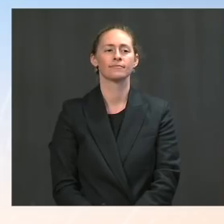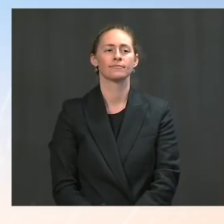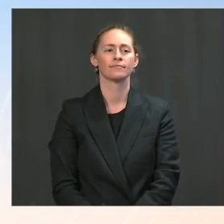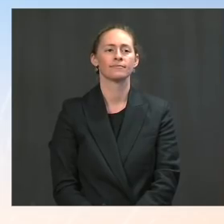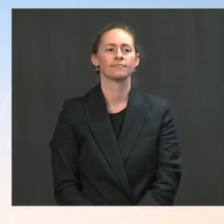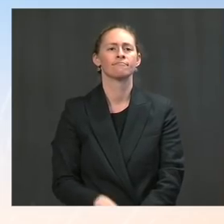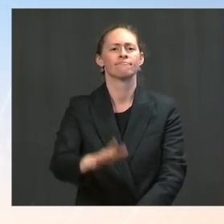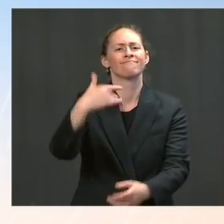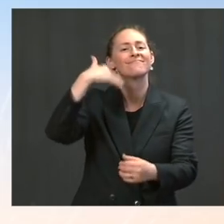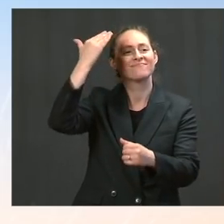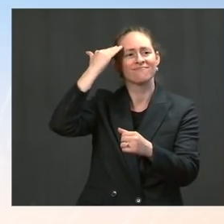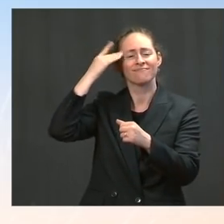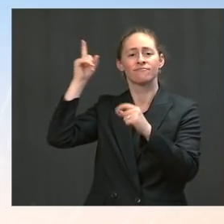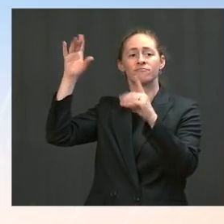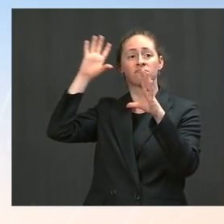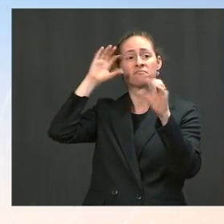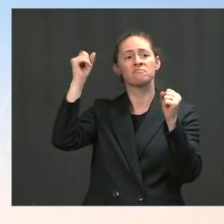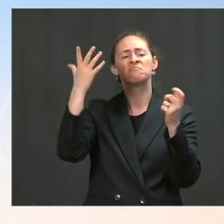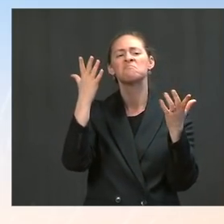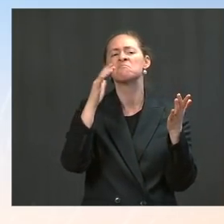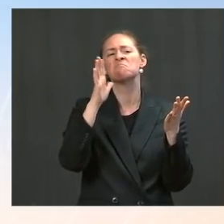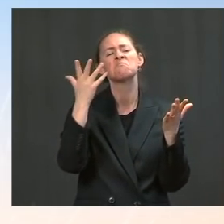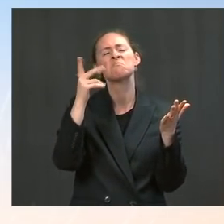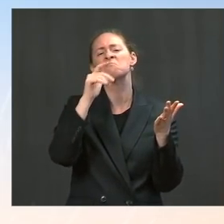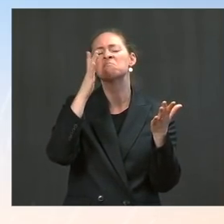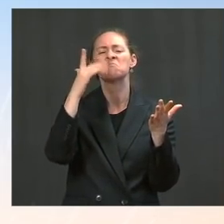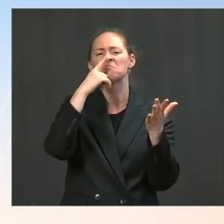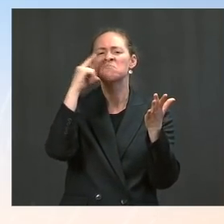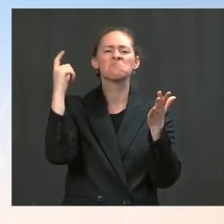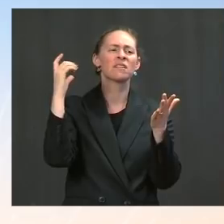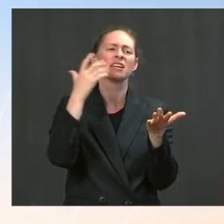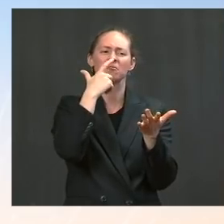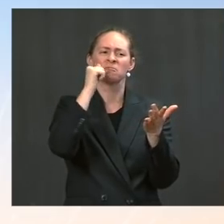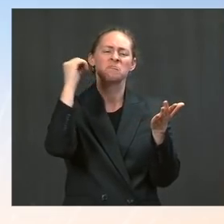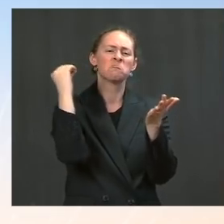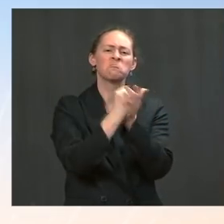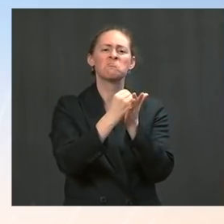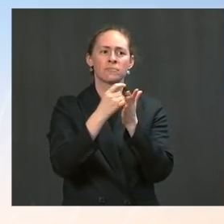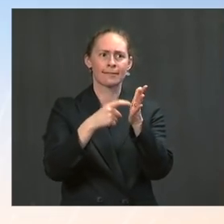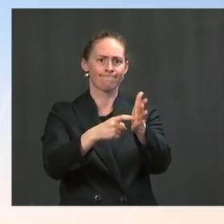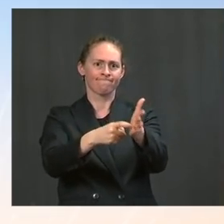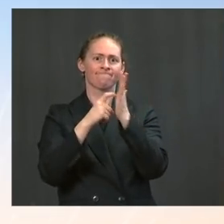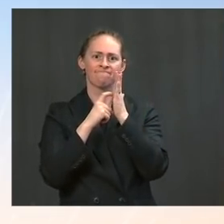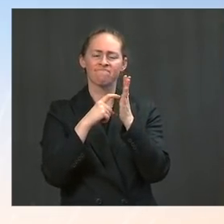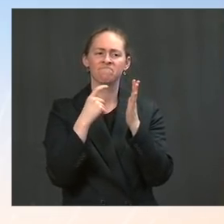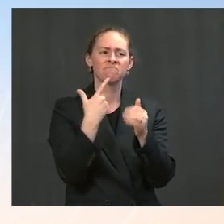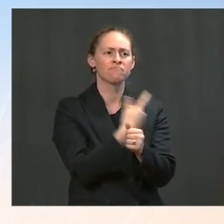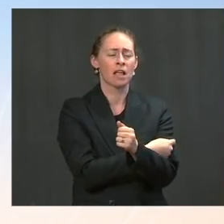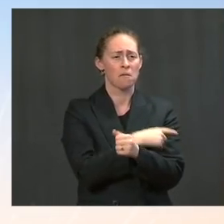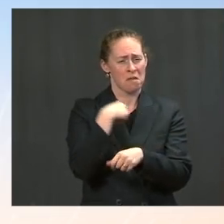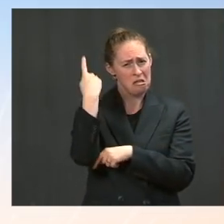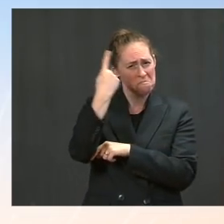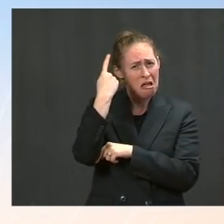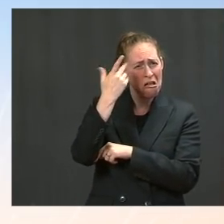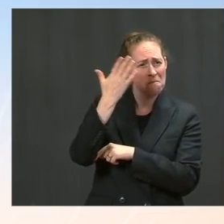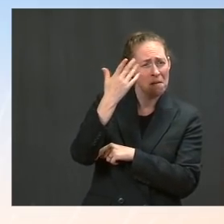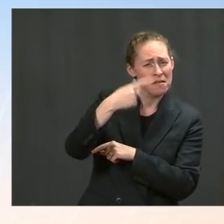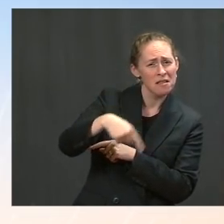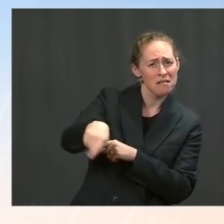in any sort of federal mandate. Do you encourage, though, employers to require the vaccine for their employees? Or state and local -- I know there's a little bit